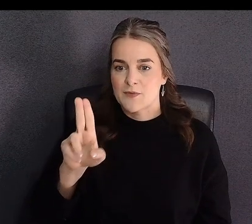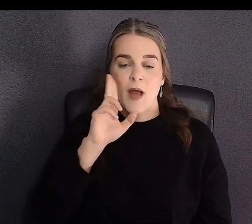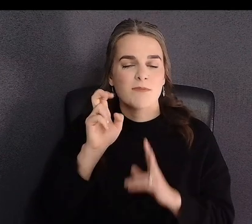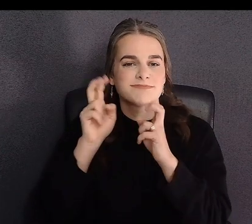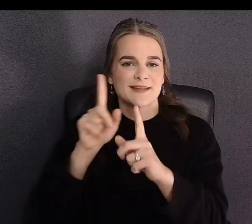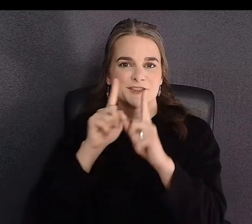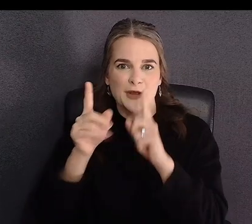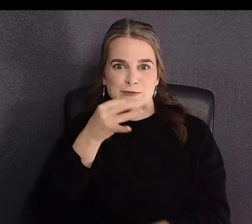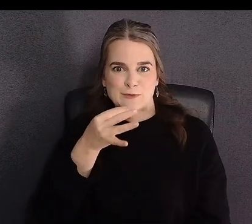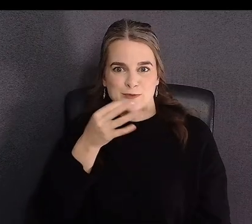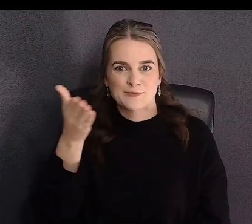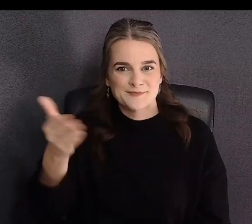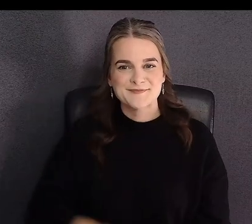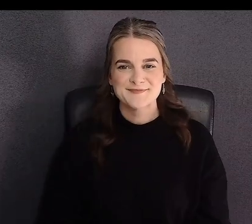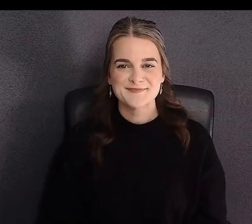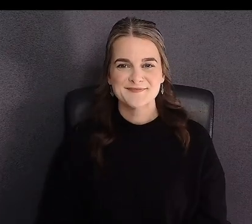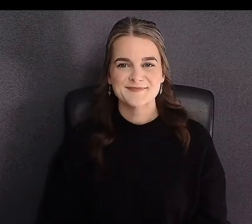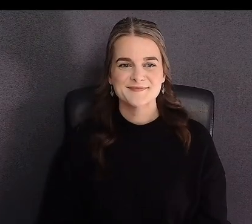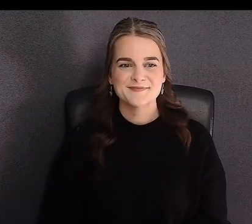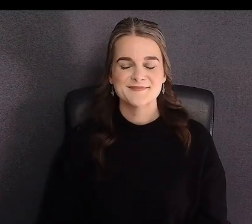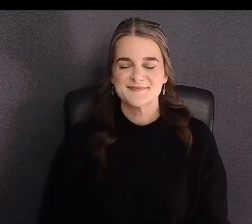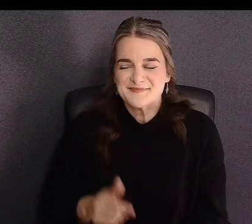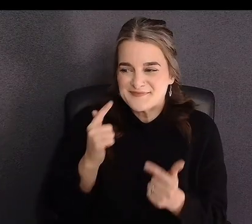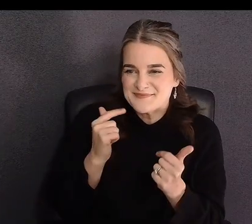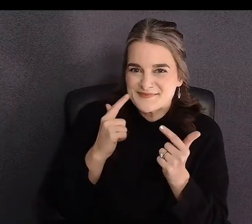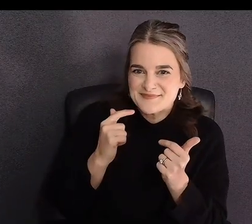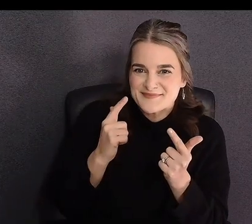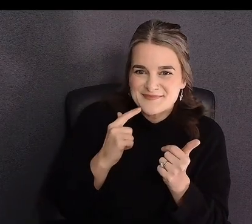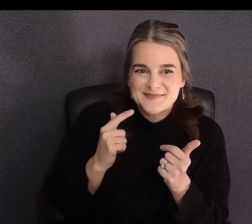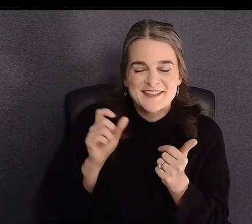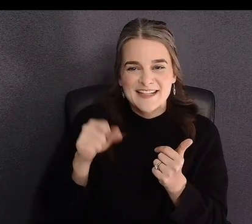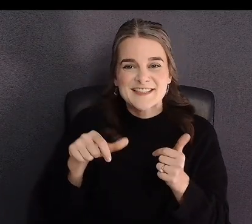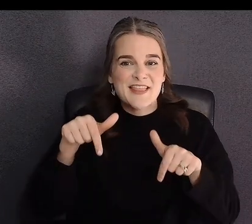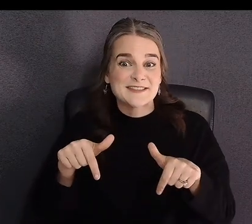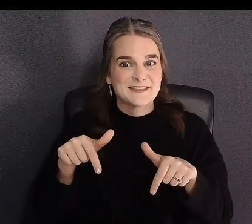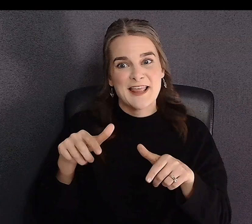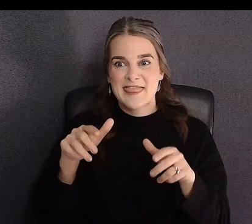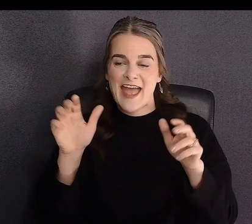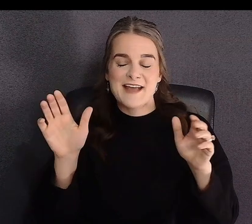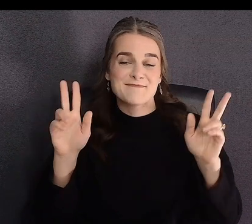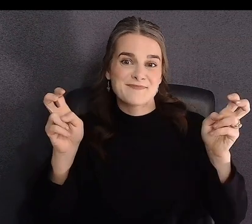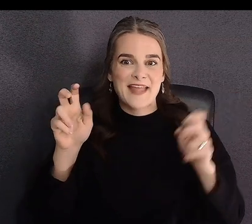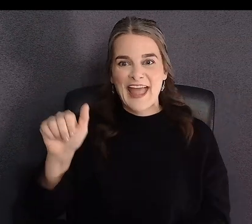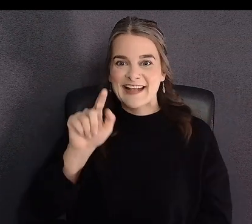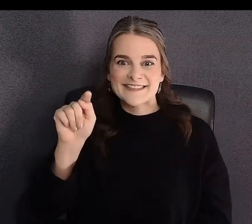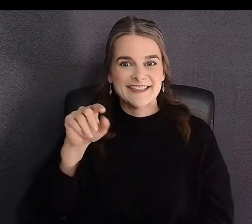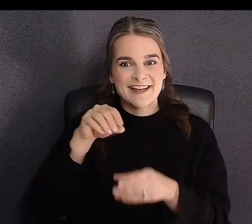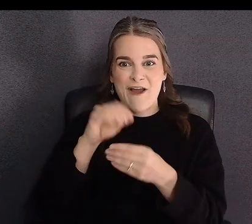Yes, this is Putting the AT in ArT. First of all, hi, I'm Alex.